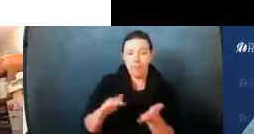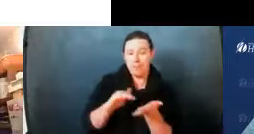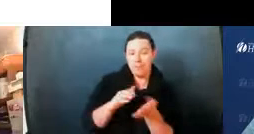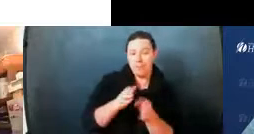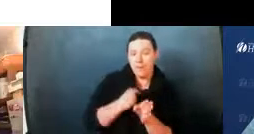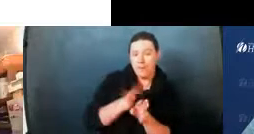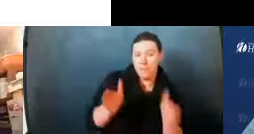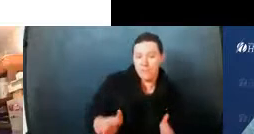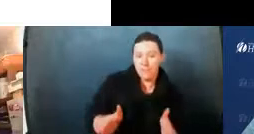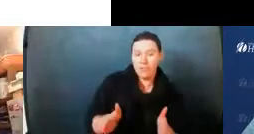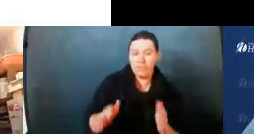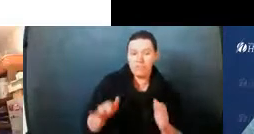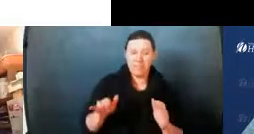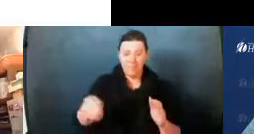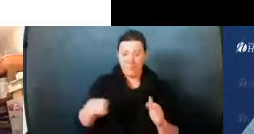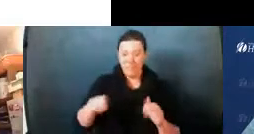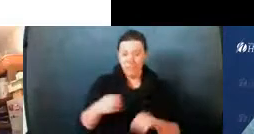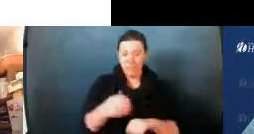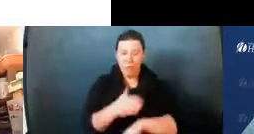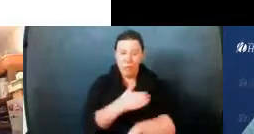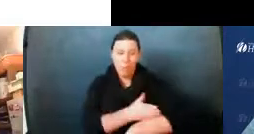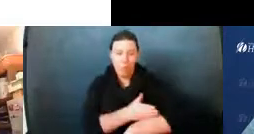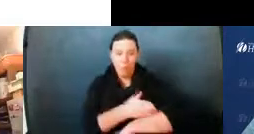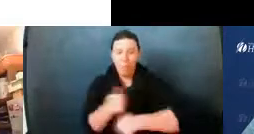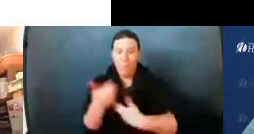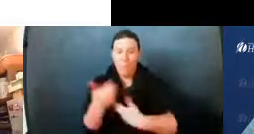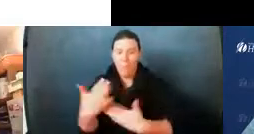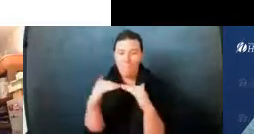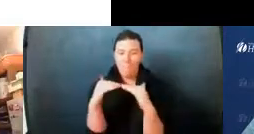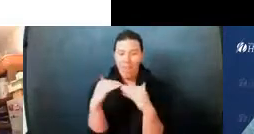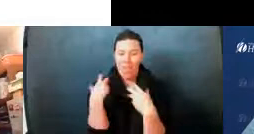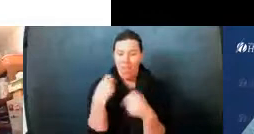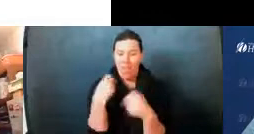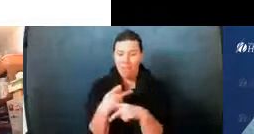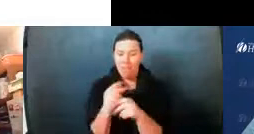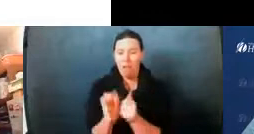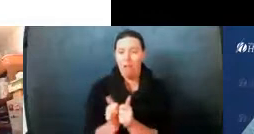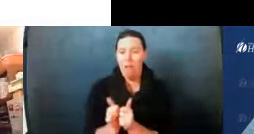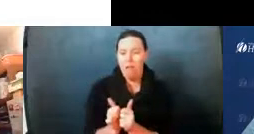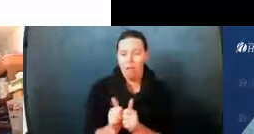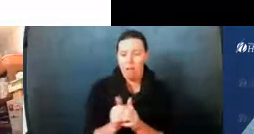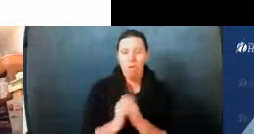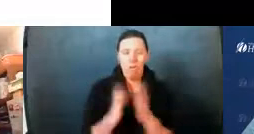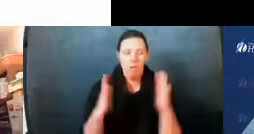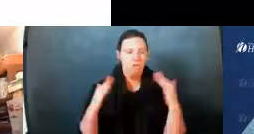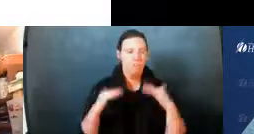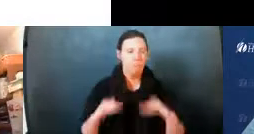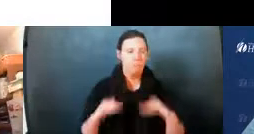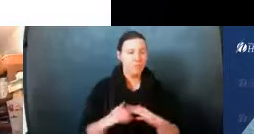Department of Health needs to take into consideration? And so these are the prompt questions, we will leave them up.